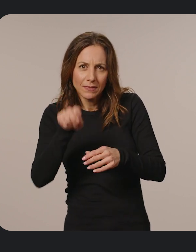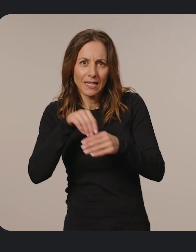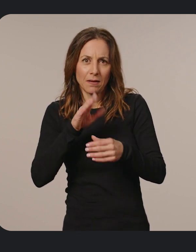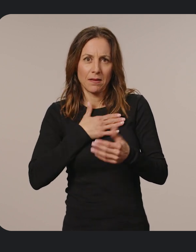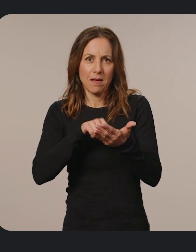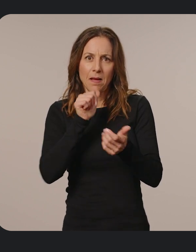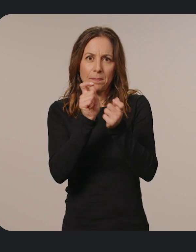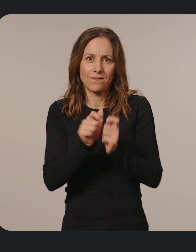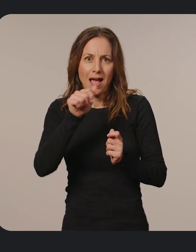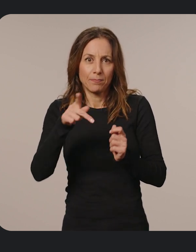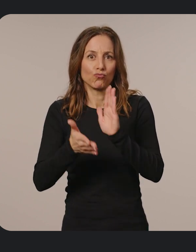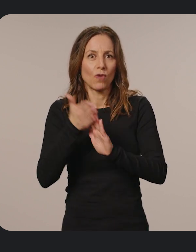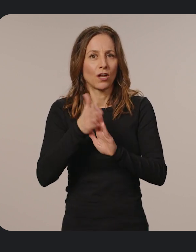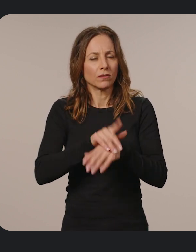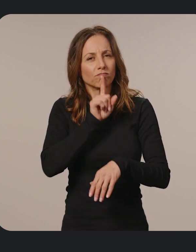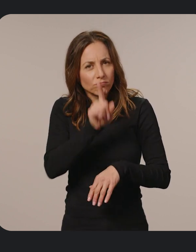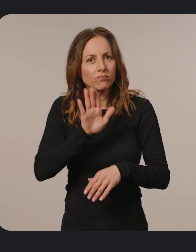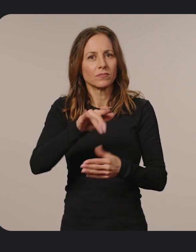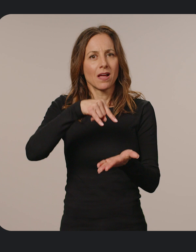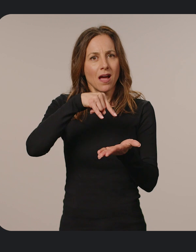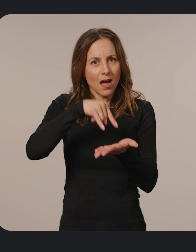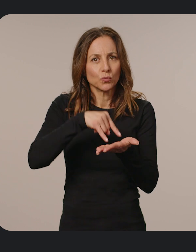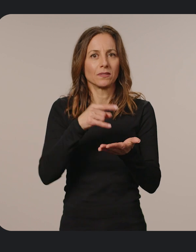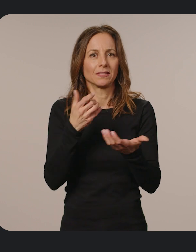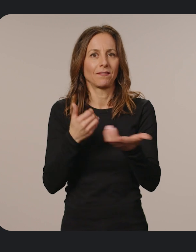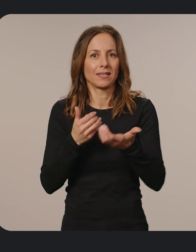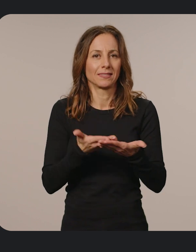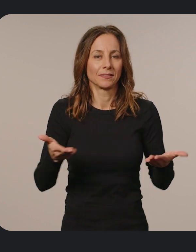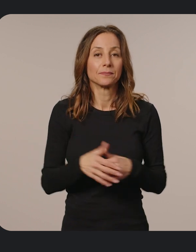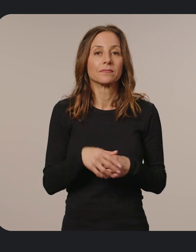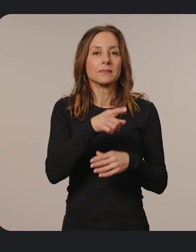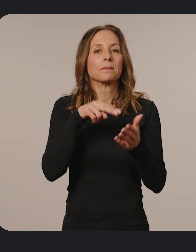are happening in your unmodified app running on a genuine Android device.